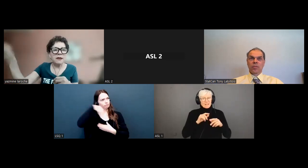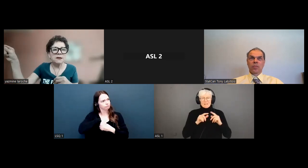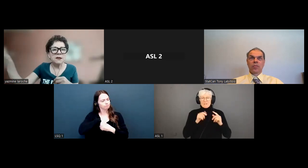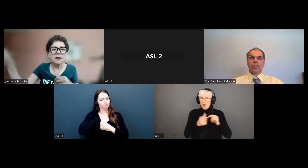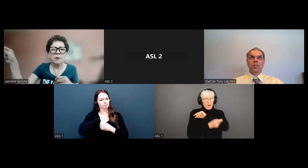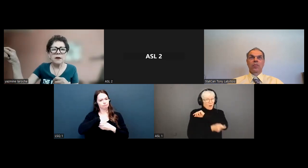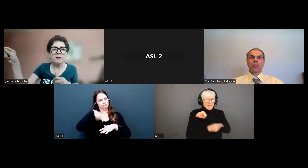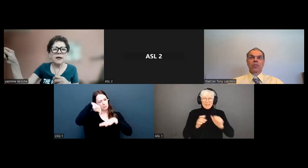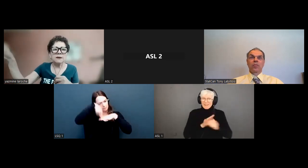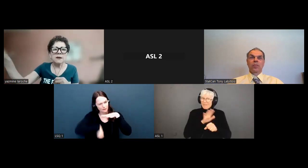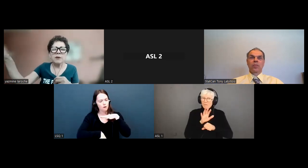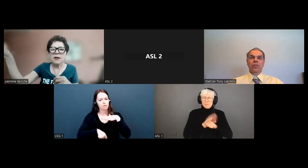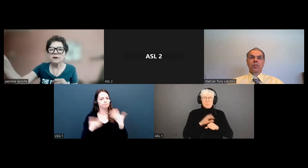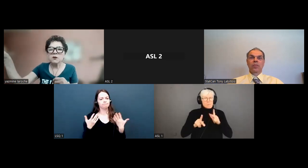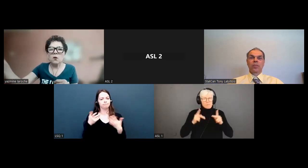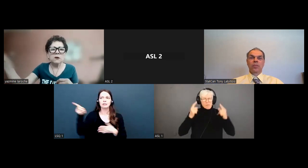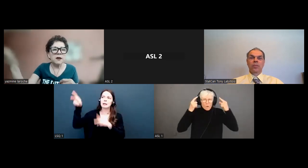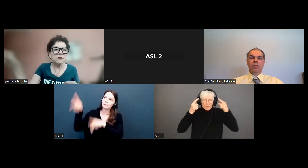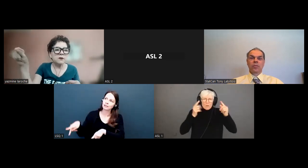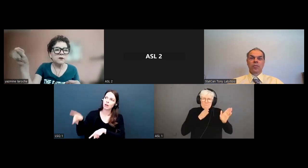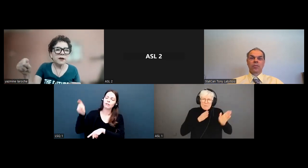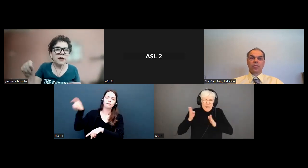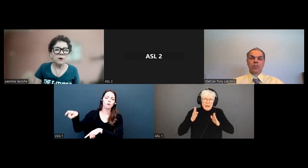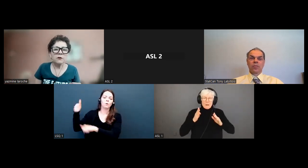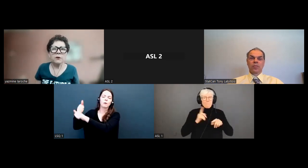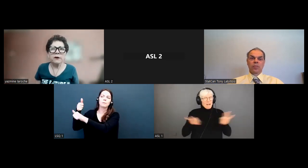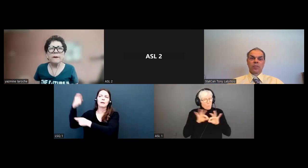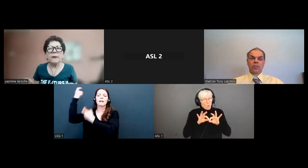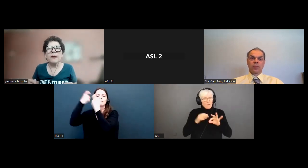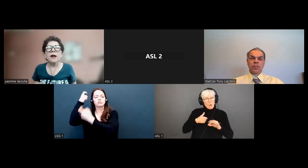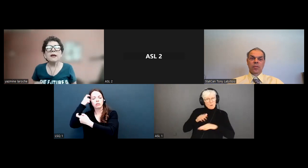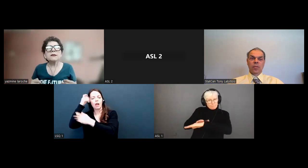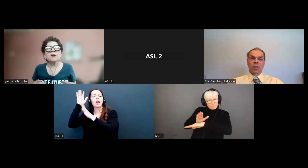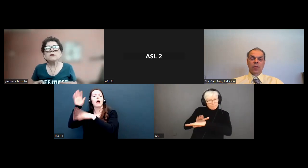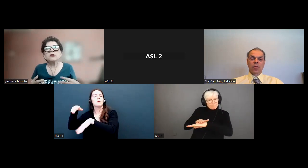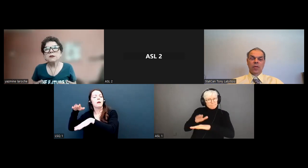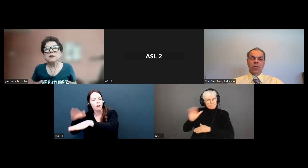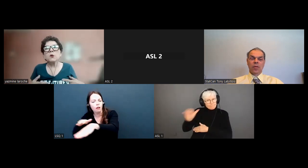has to think about and somebody has to hold others to account for it's not just the way